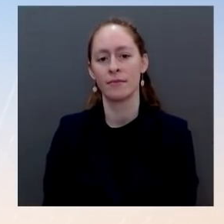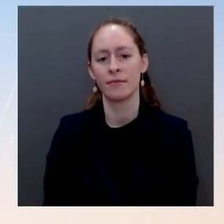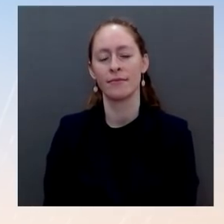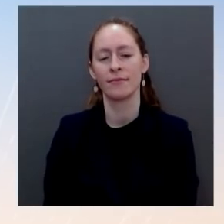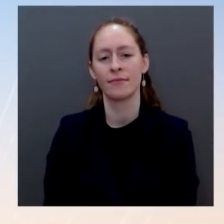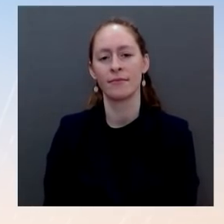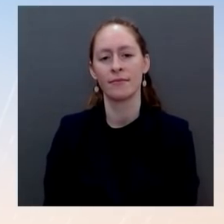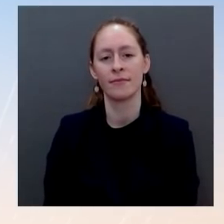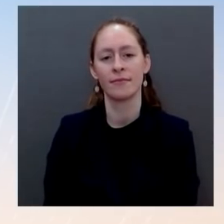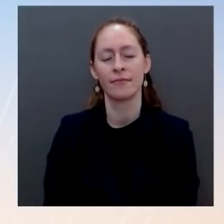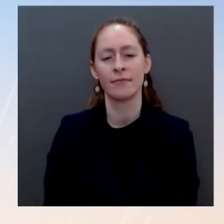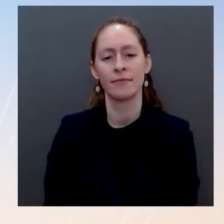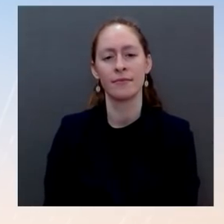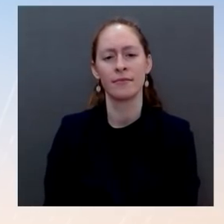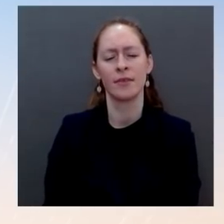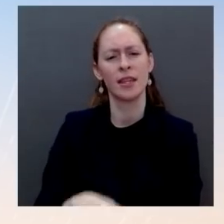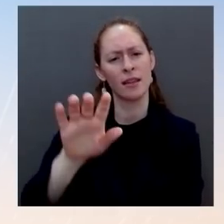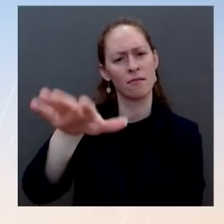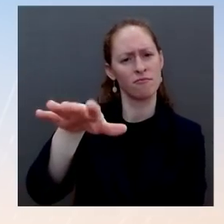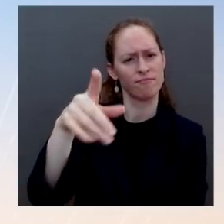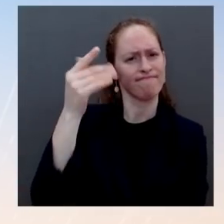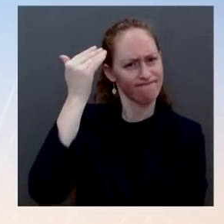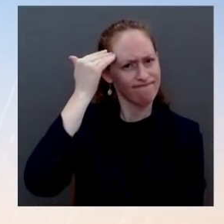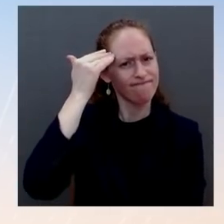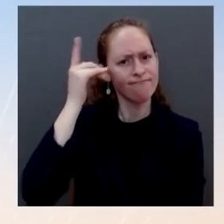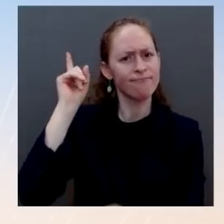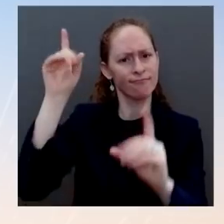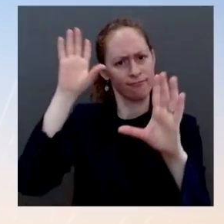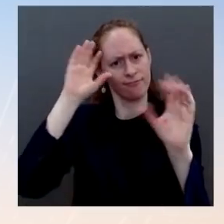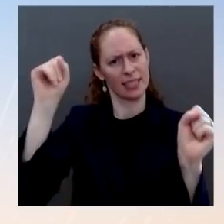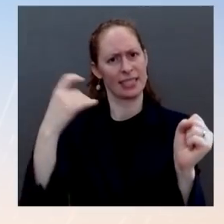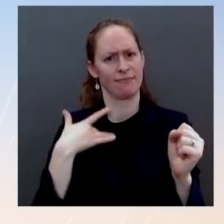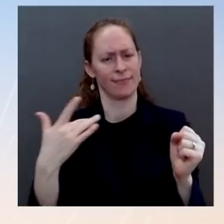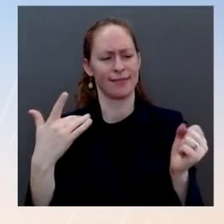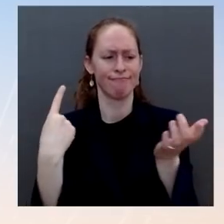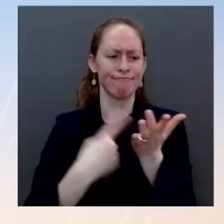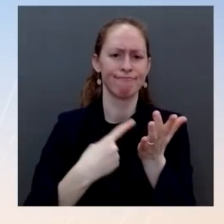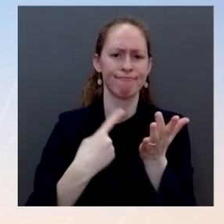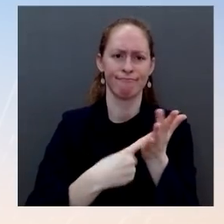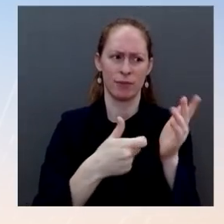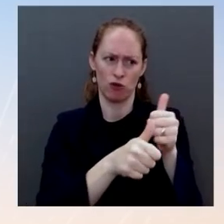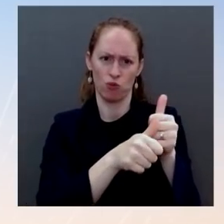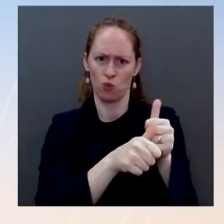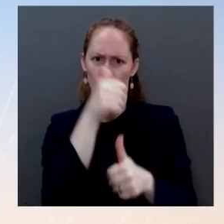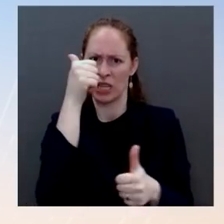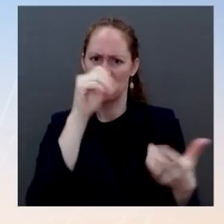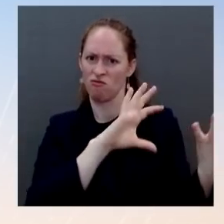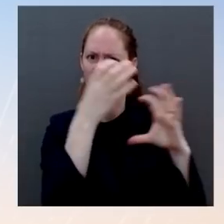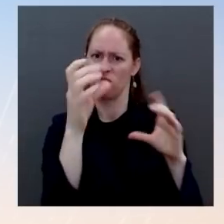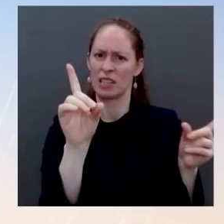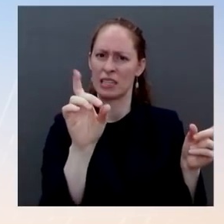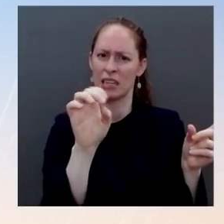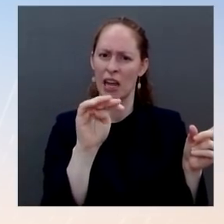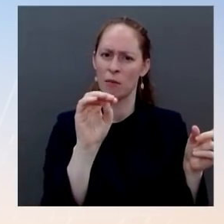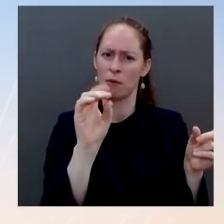why not be more forceful throughout this year? Why wait until the anniversary to deliver such a harsh rebuke?